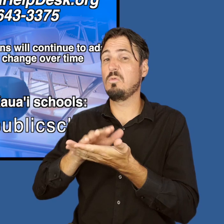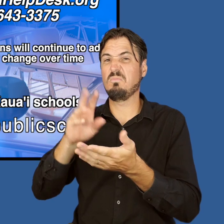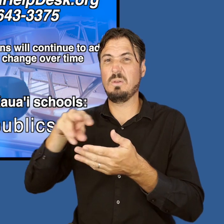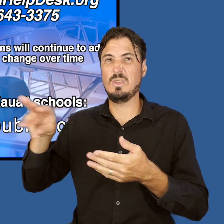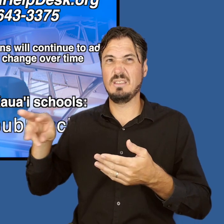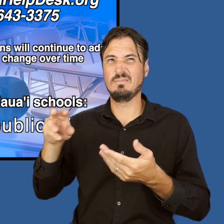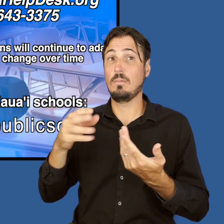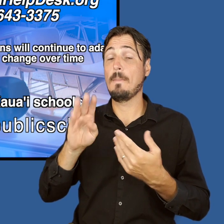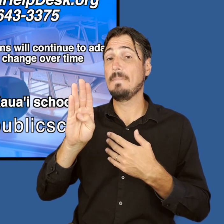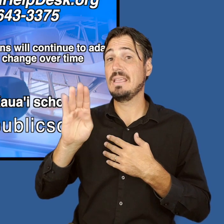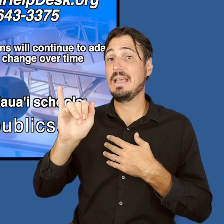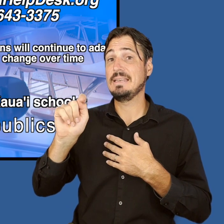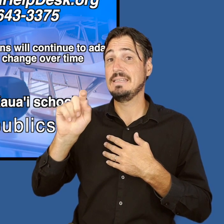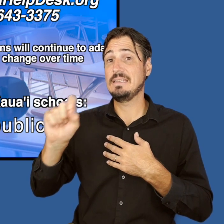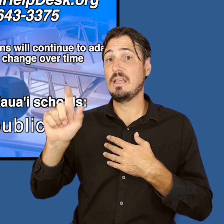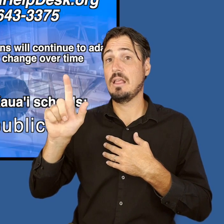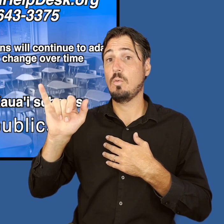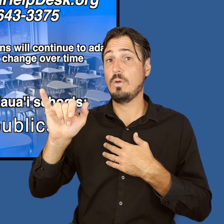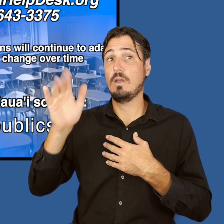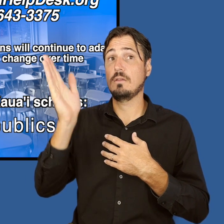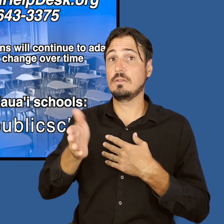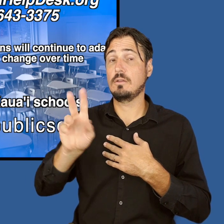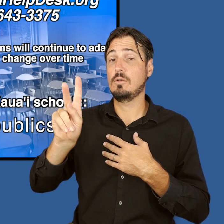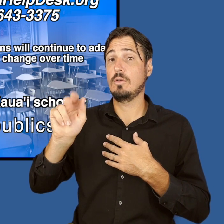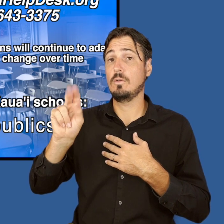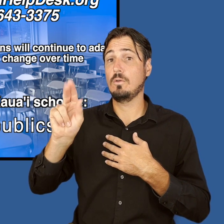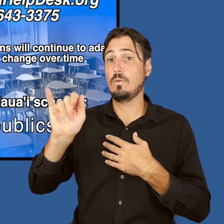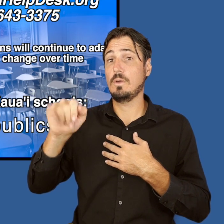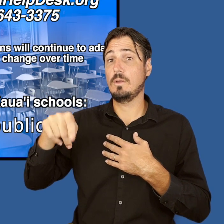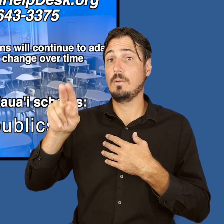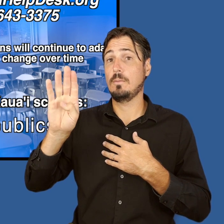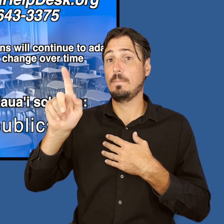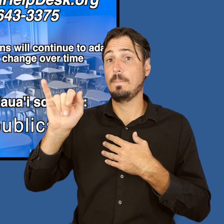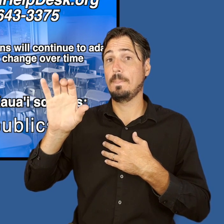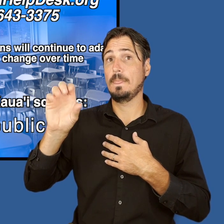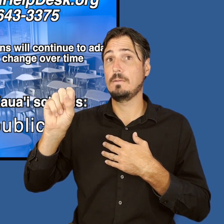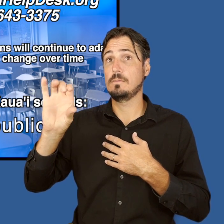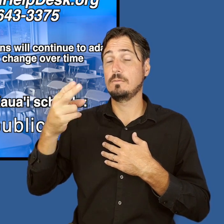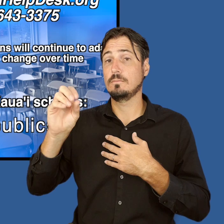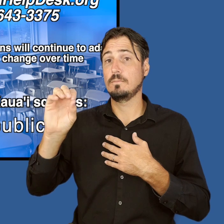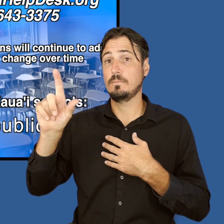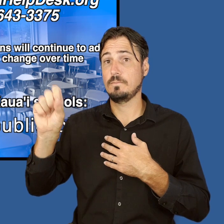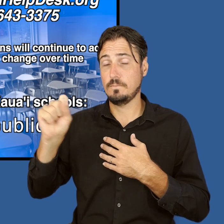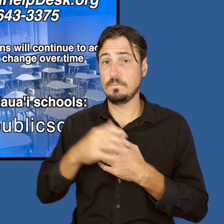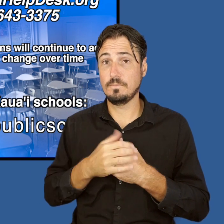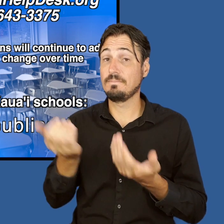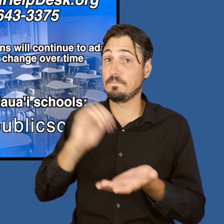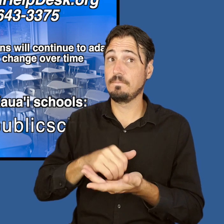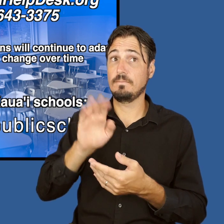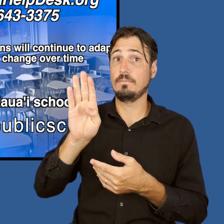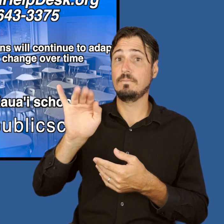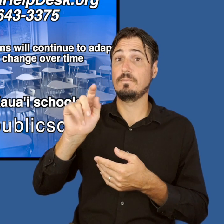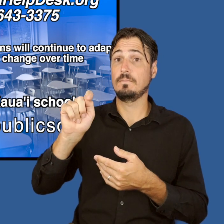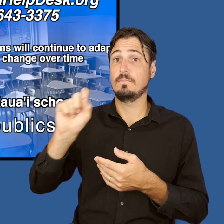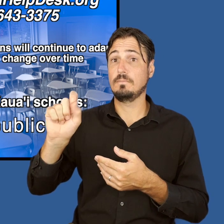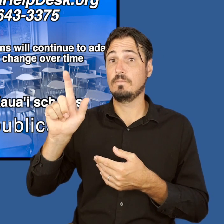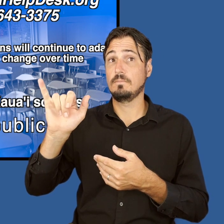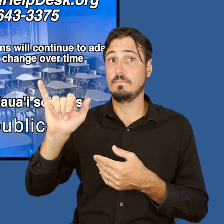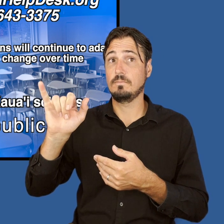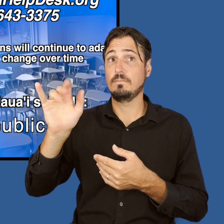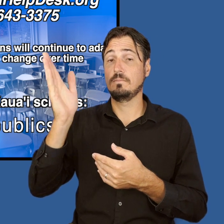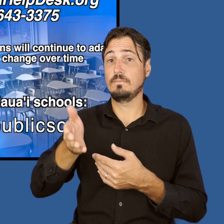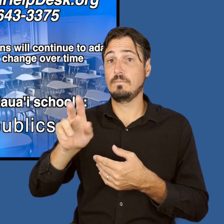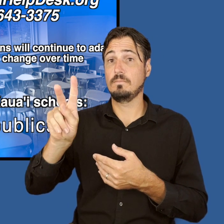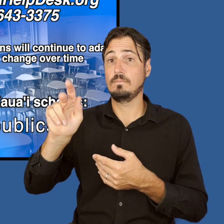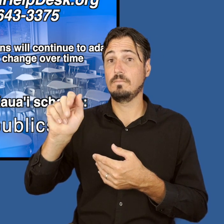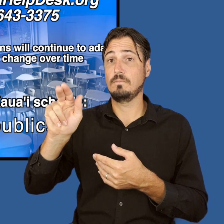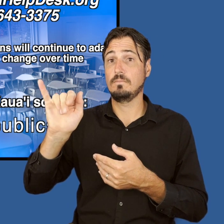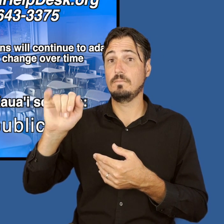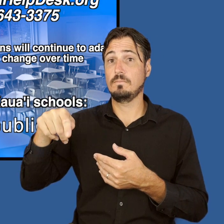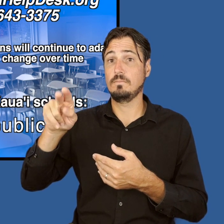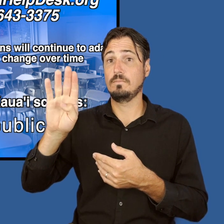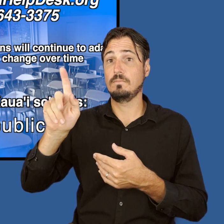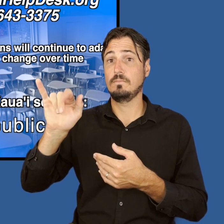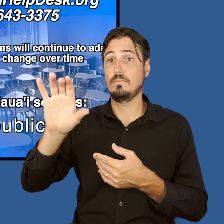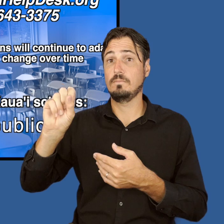Bit.ly/KauaiPublicSchools